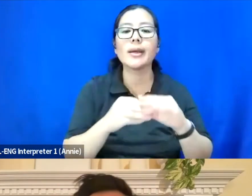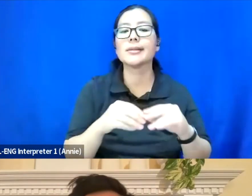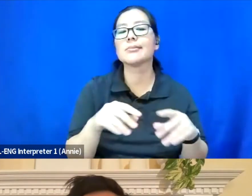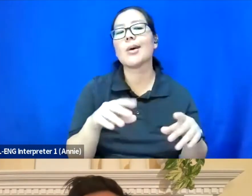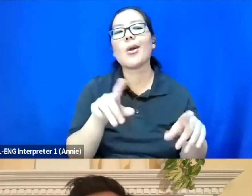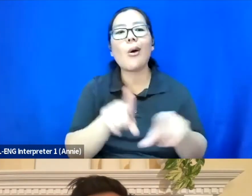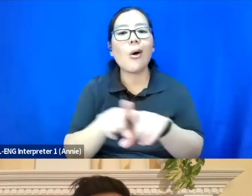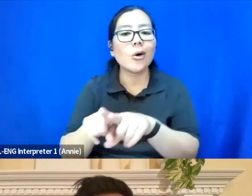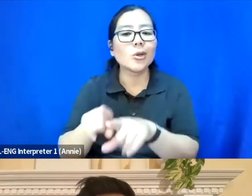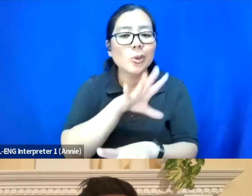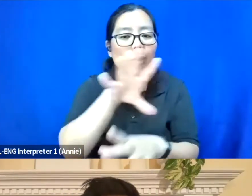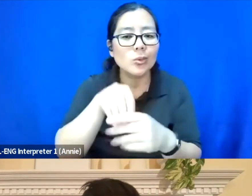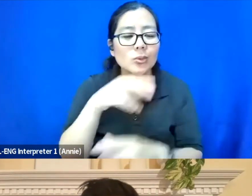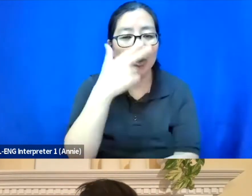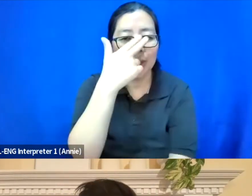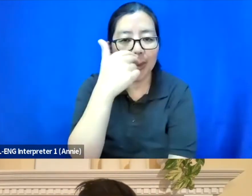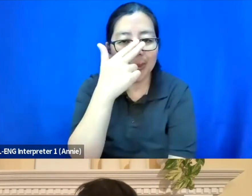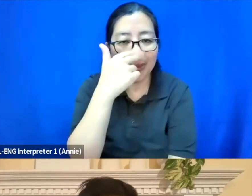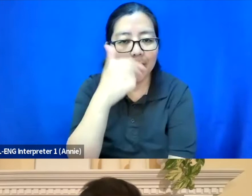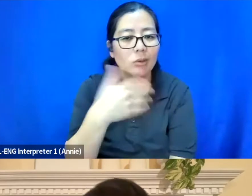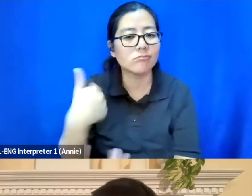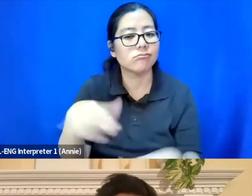so identifiable and three-dimensional and human.